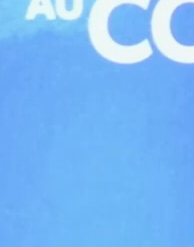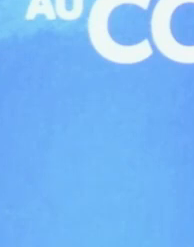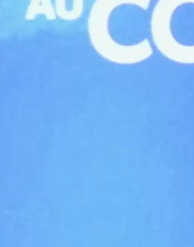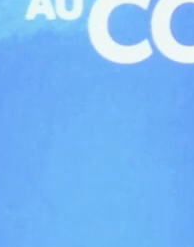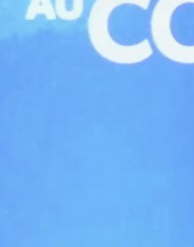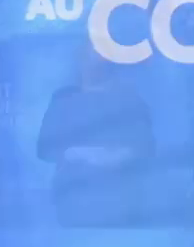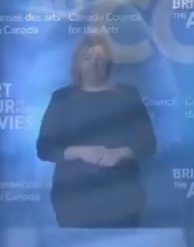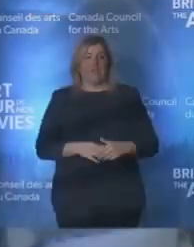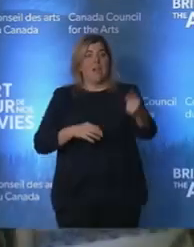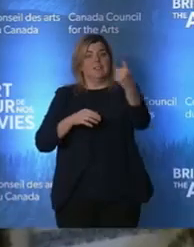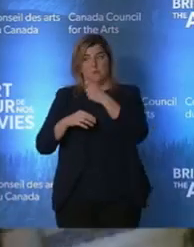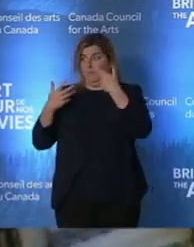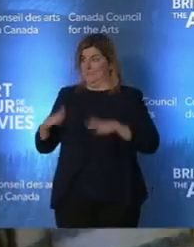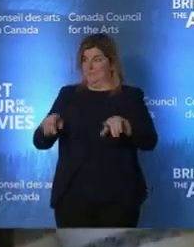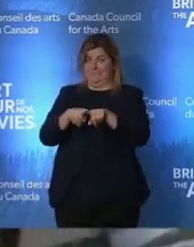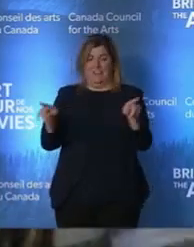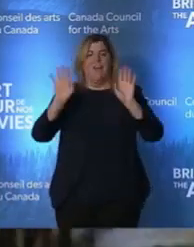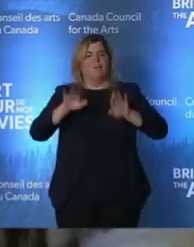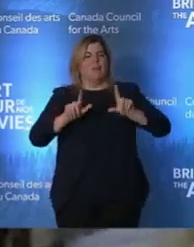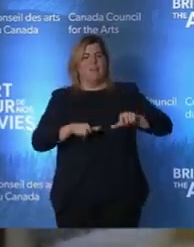Hello, my name is Yolande Modeira.